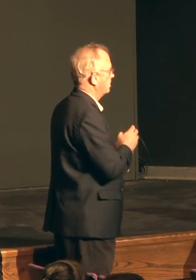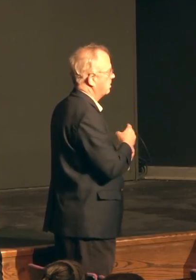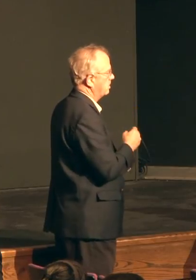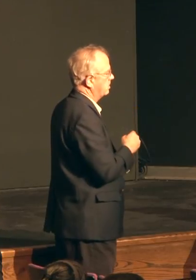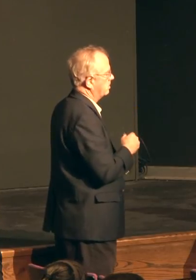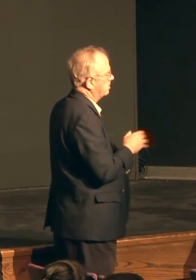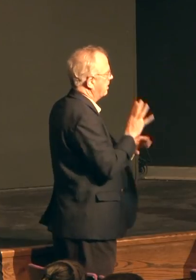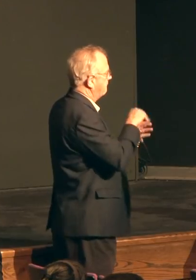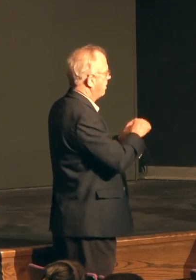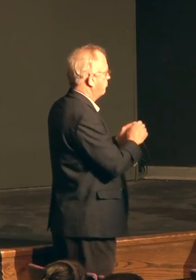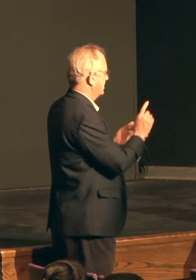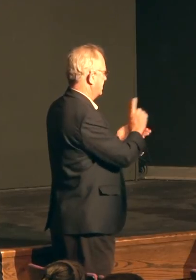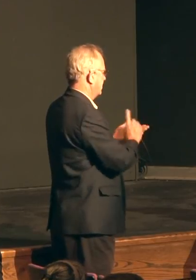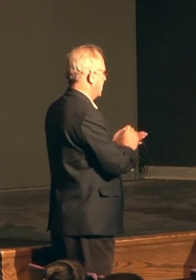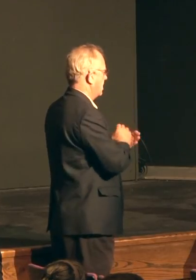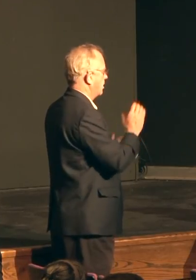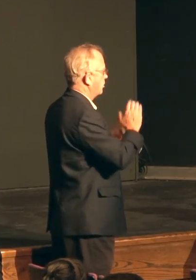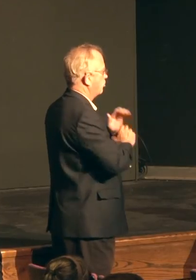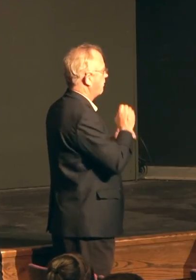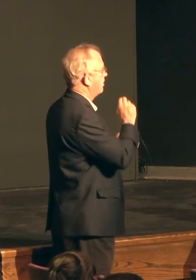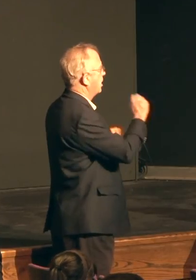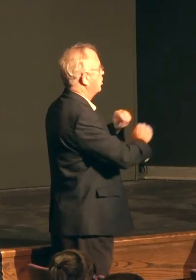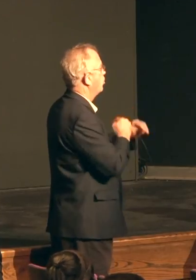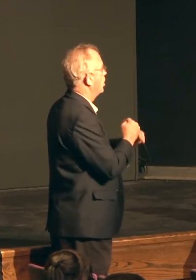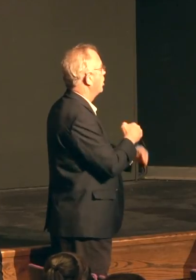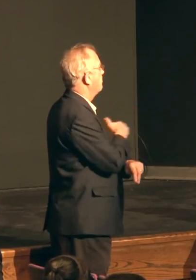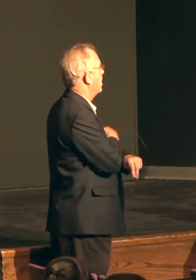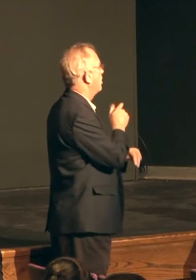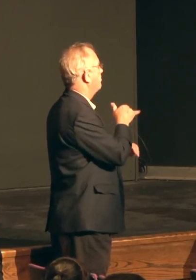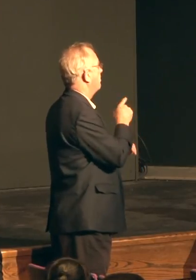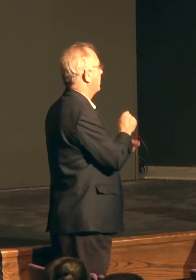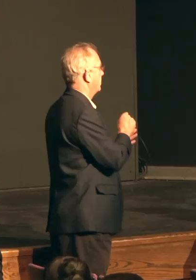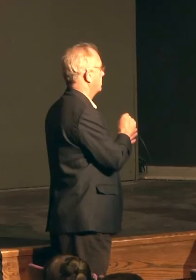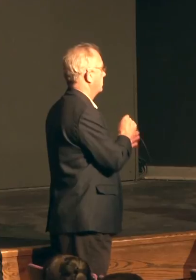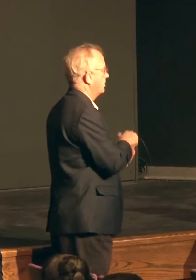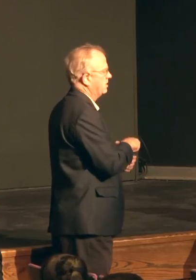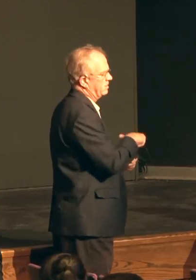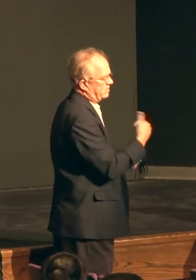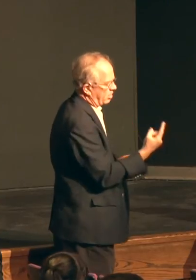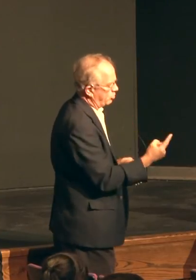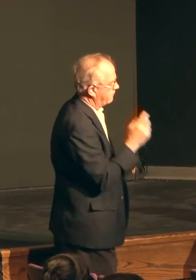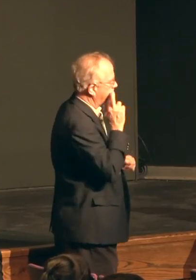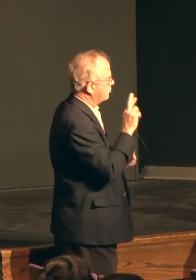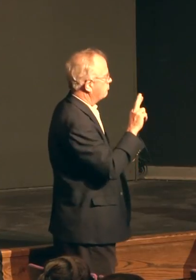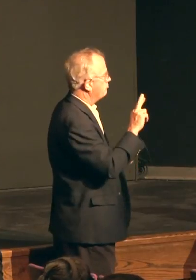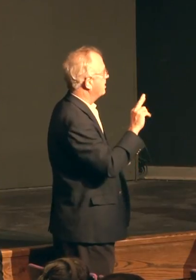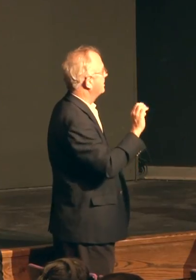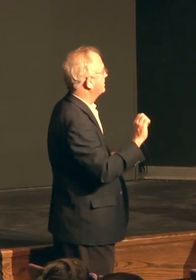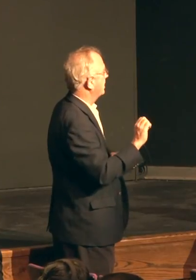for construction. We construct and design four